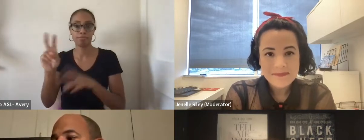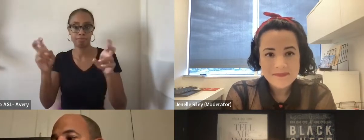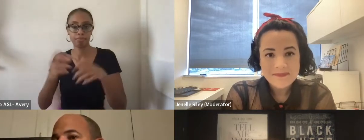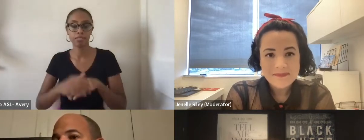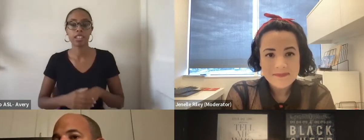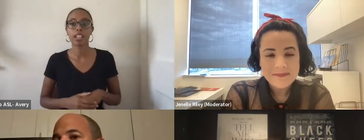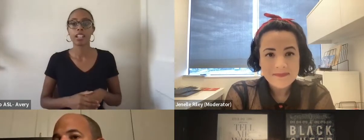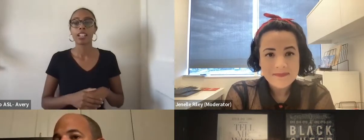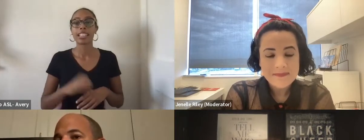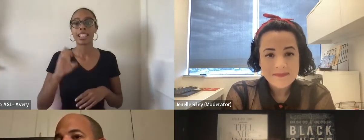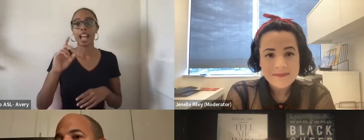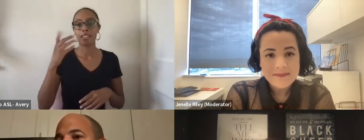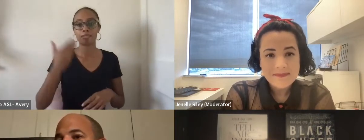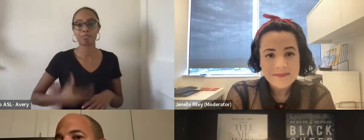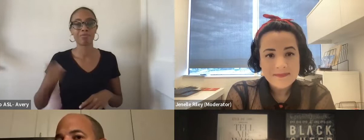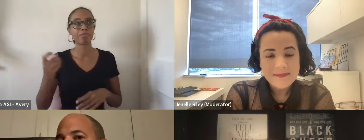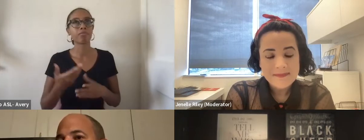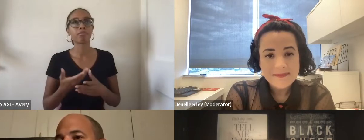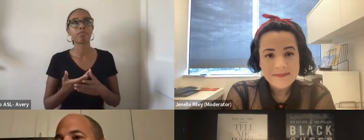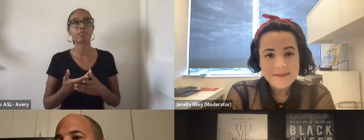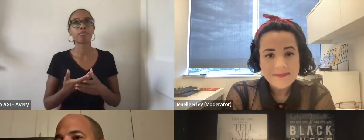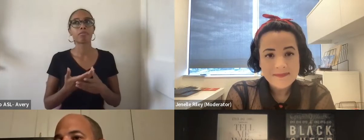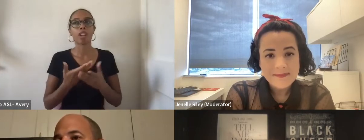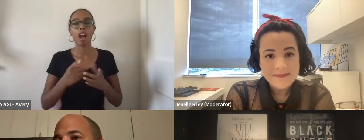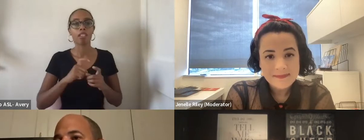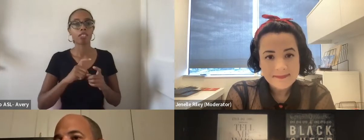in which they felt like they had a personal connection to the Queen.